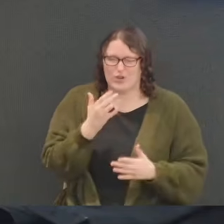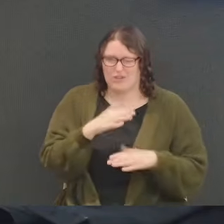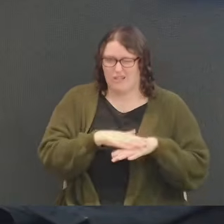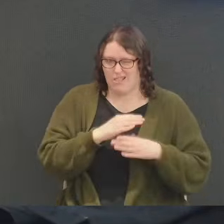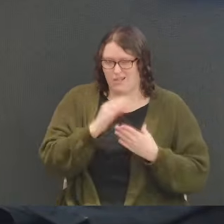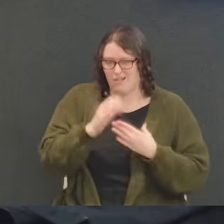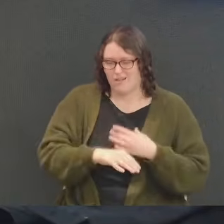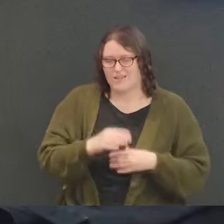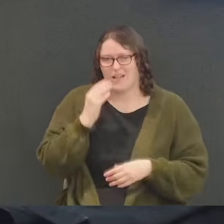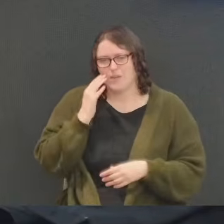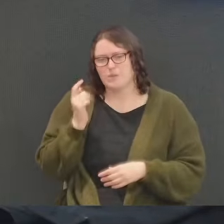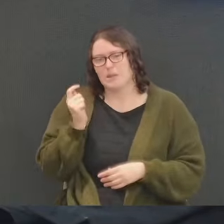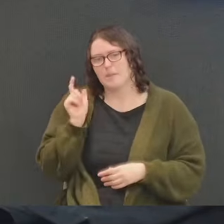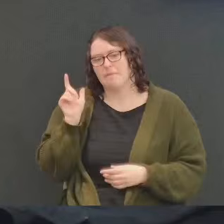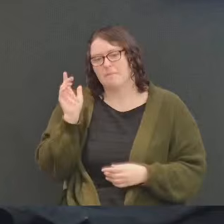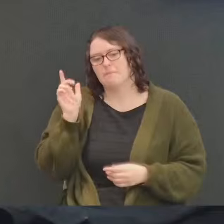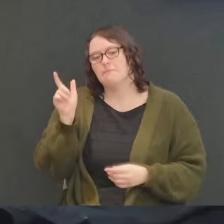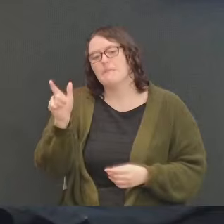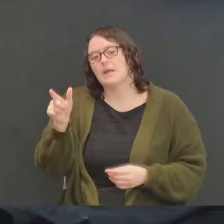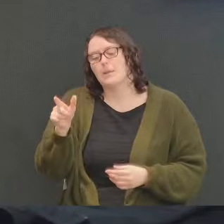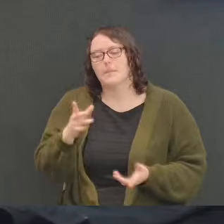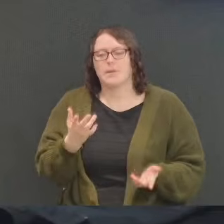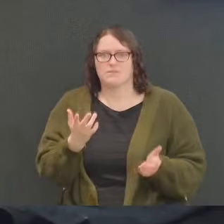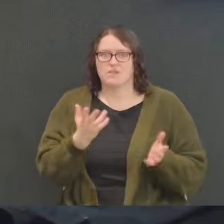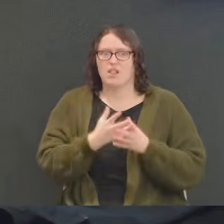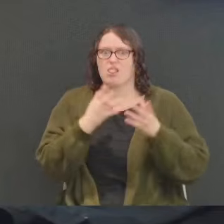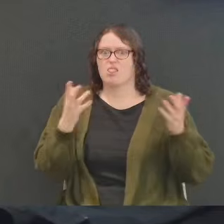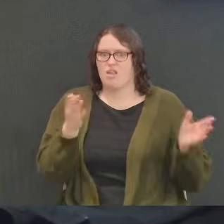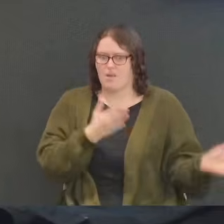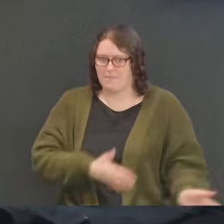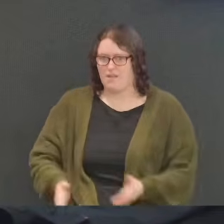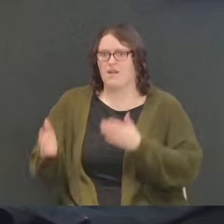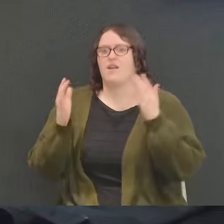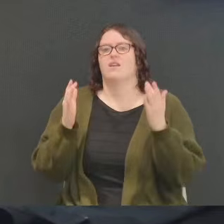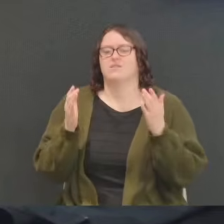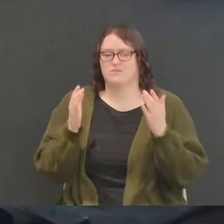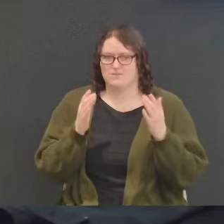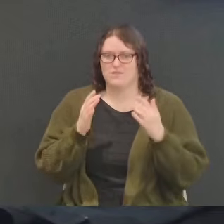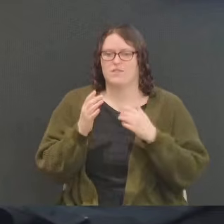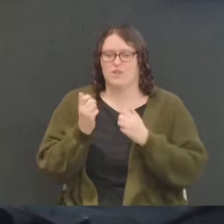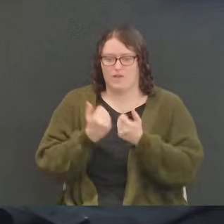but we do have quite a bit planned for the County Commissioners that will attend. It probably will